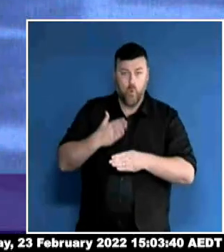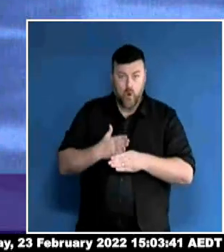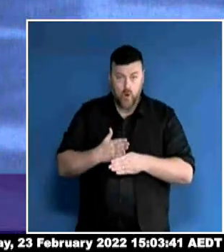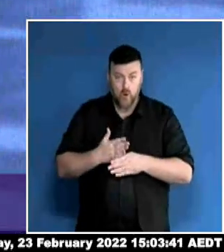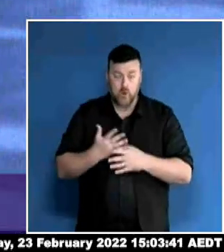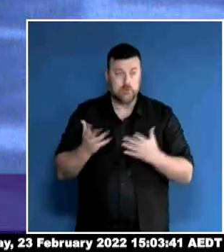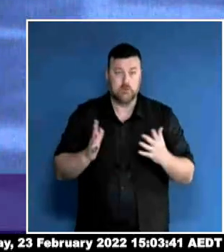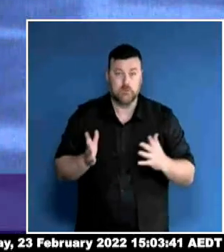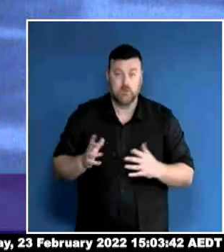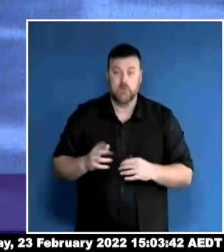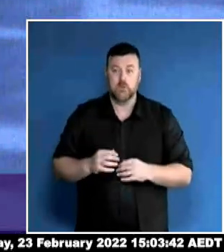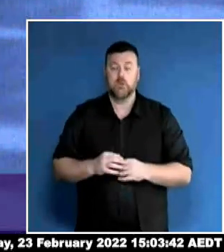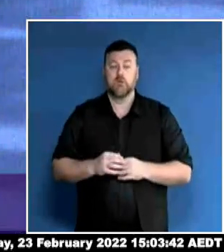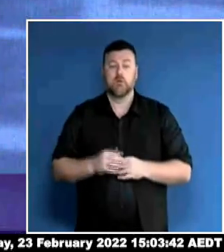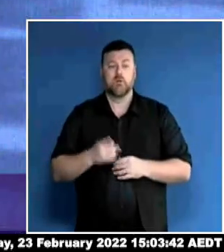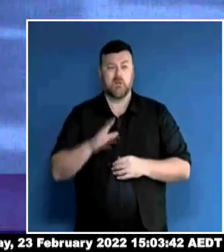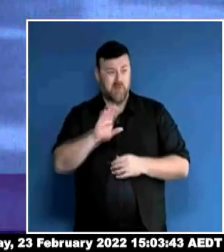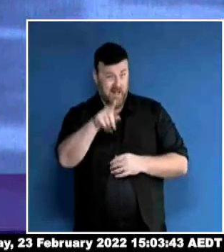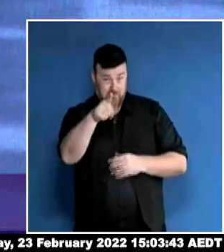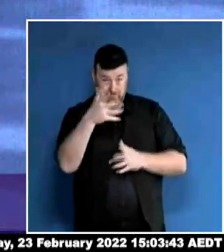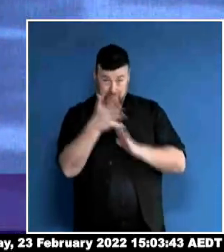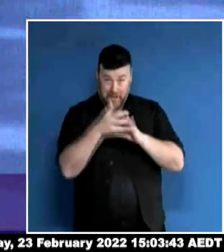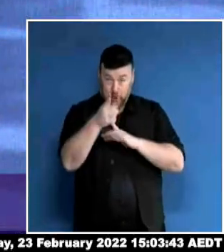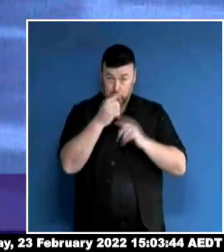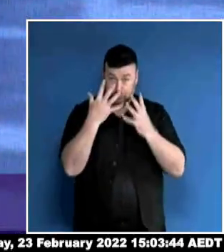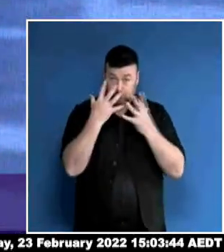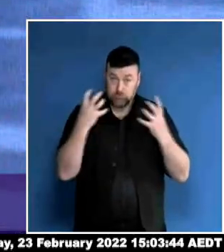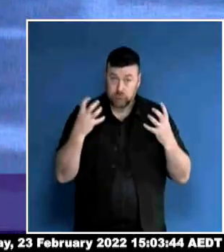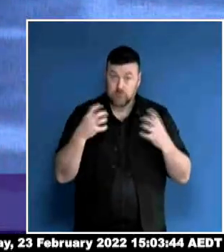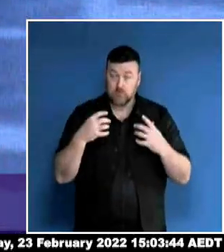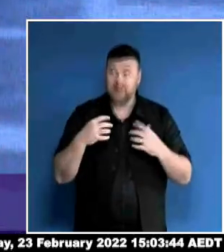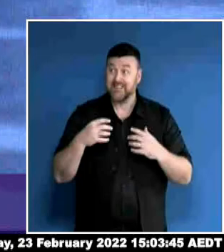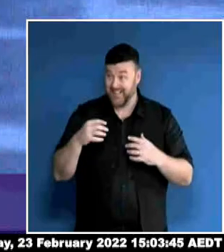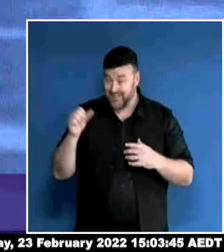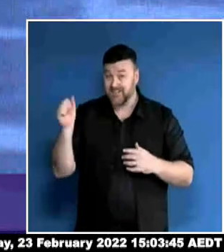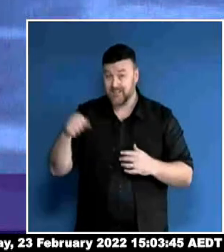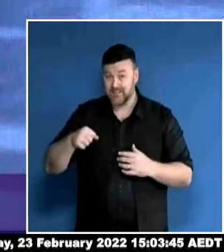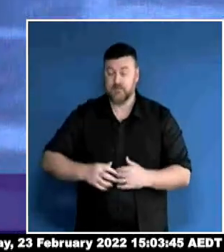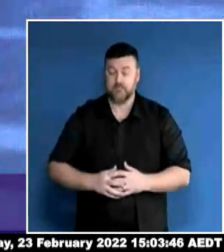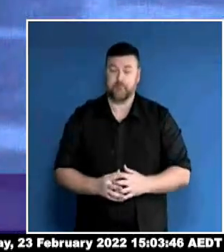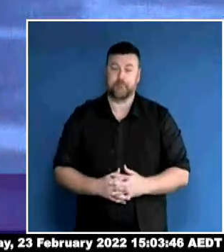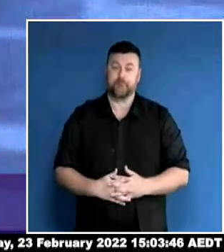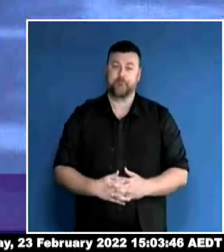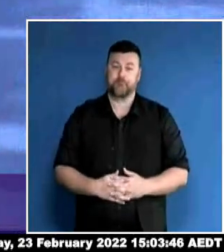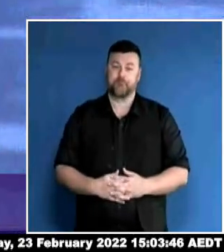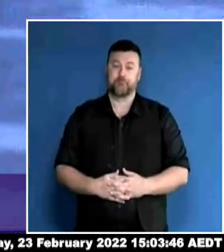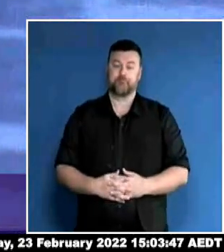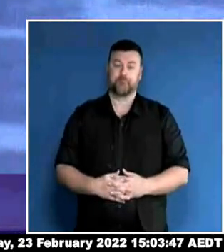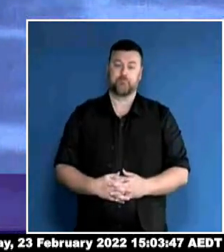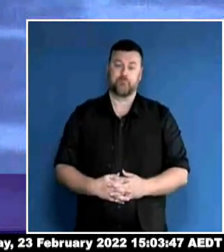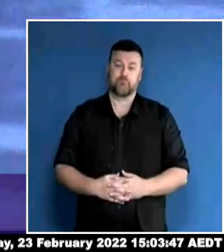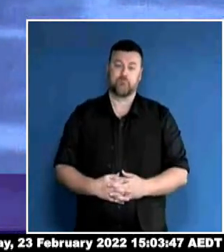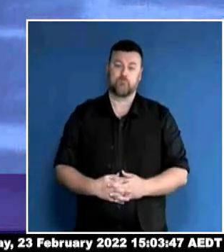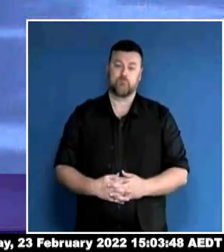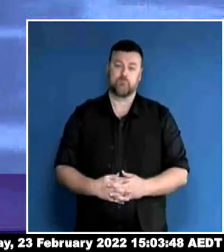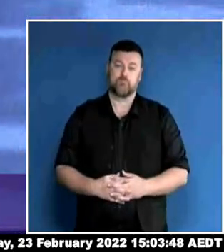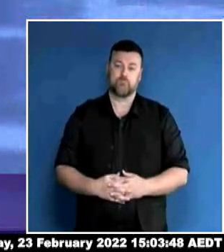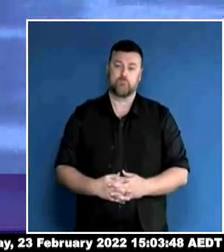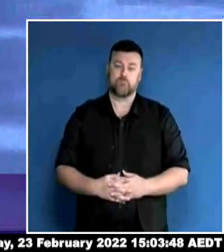Yeah. MS EASTMAN: One of the other issues around support and assistance is when